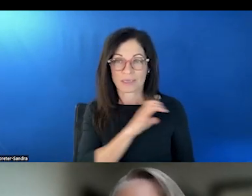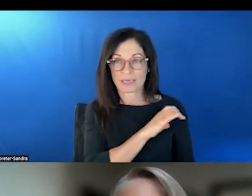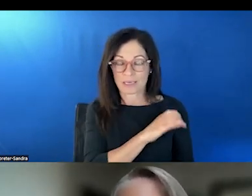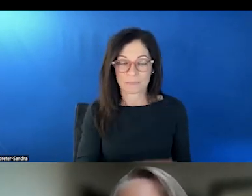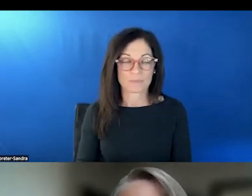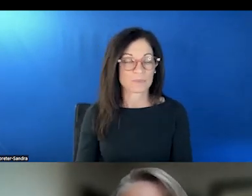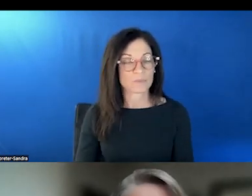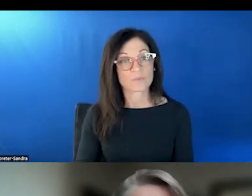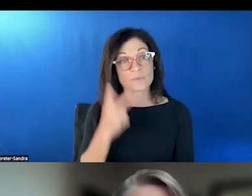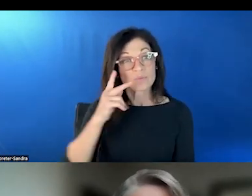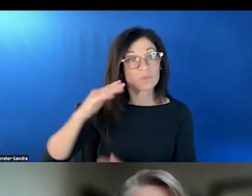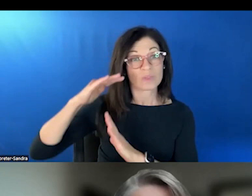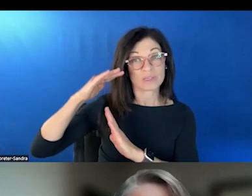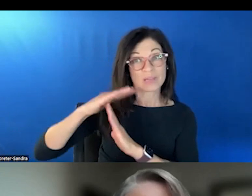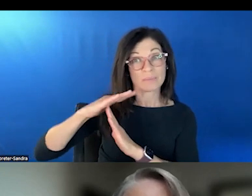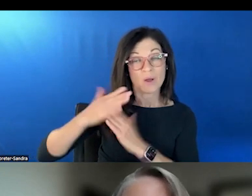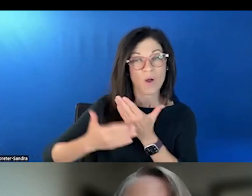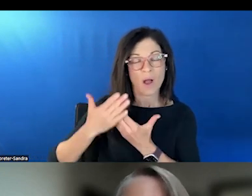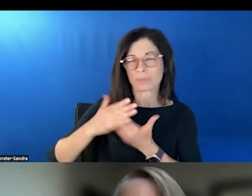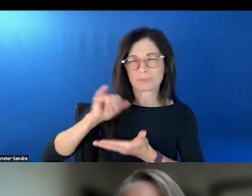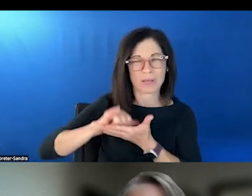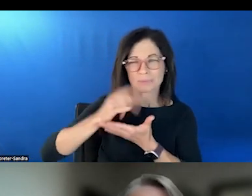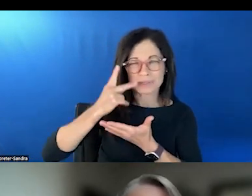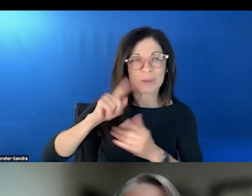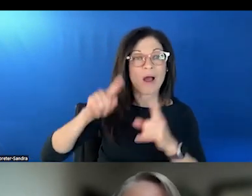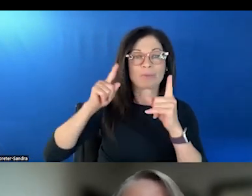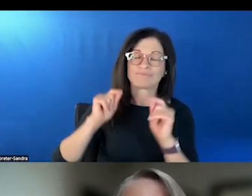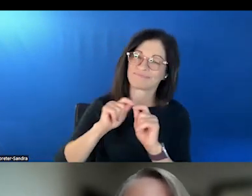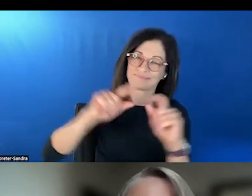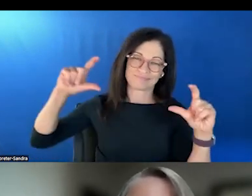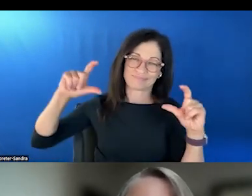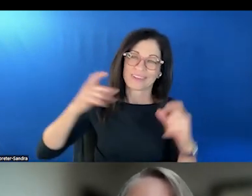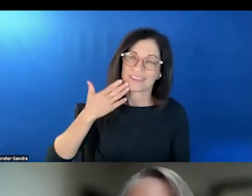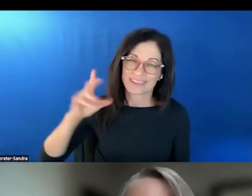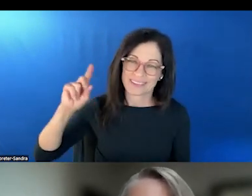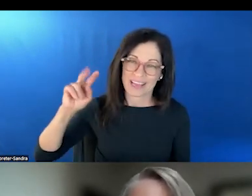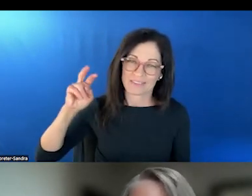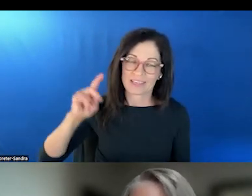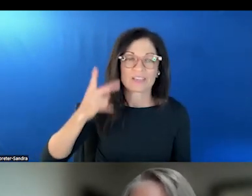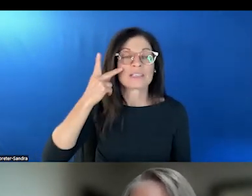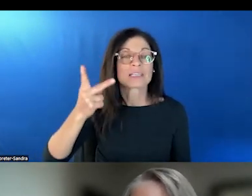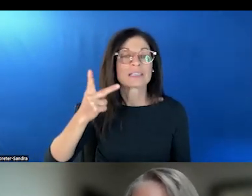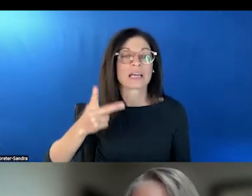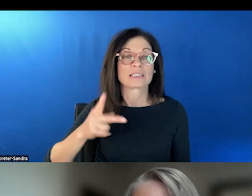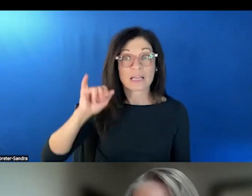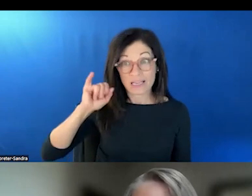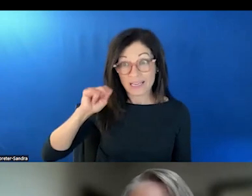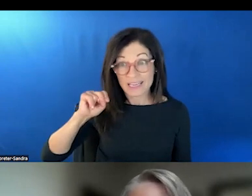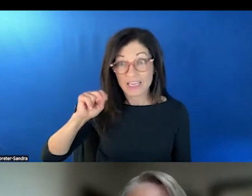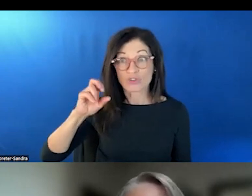AT THE TOP IS A 988 LIFELINE.